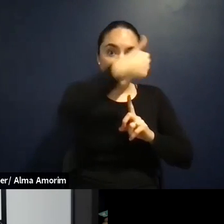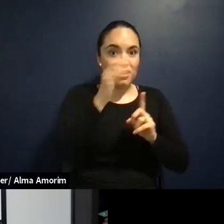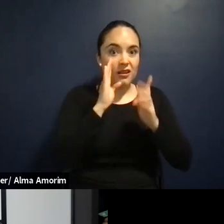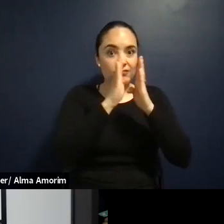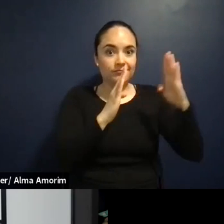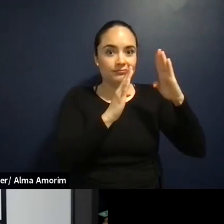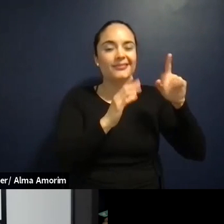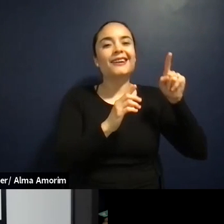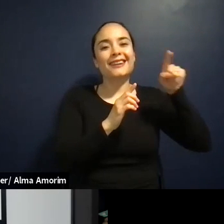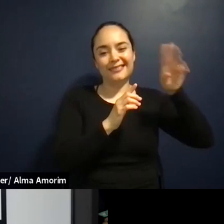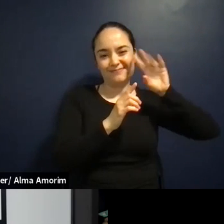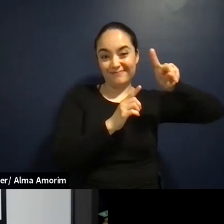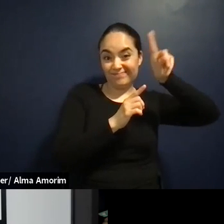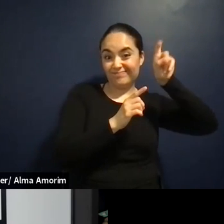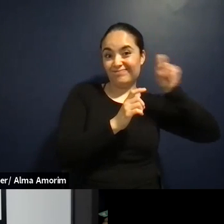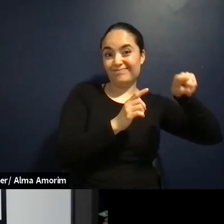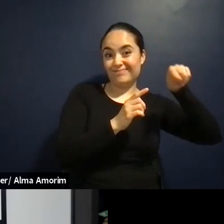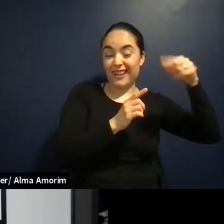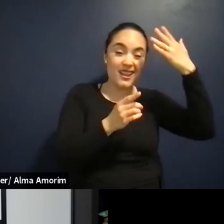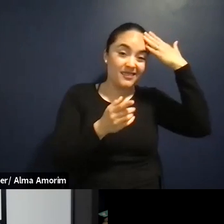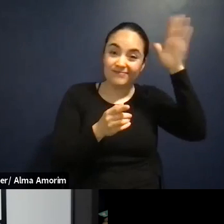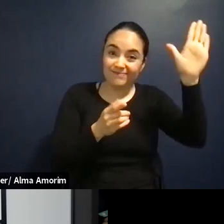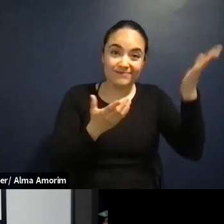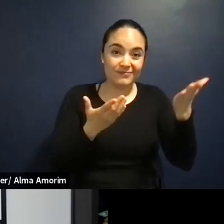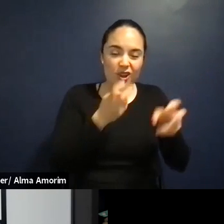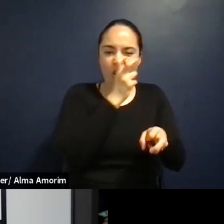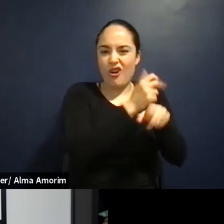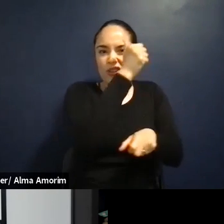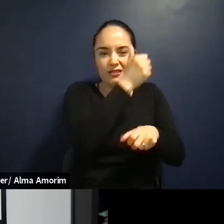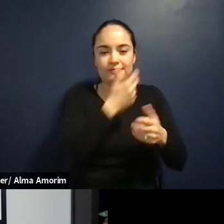Oh this is a good question. Why does copper turn green over time?